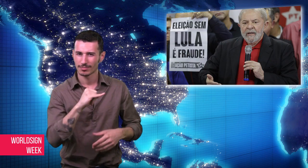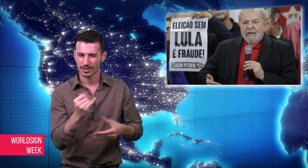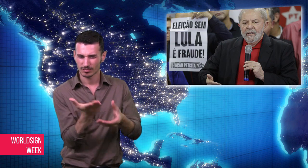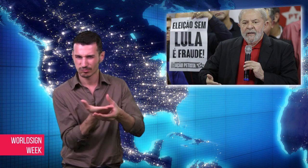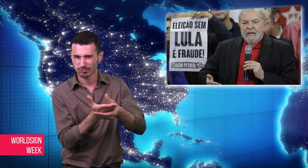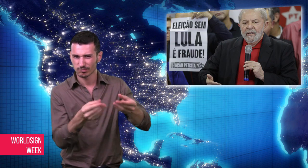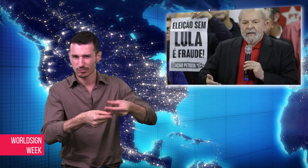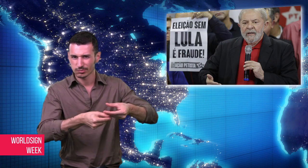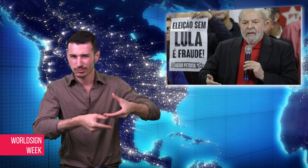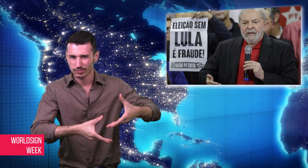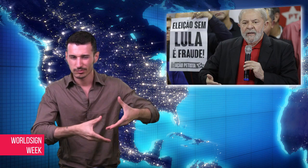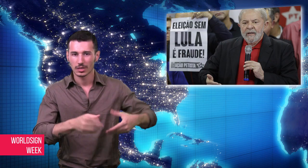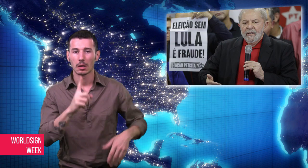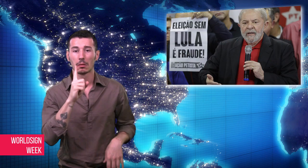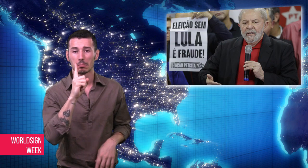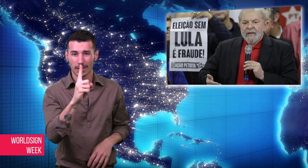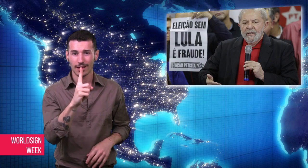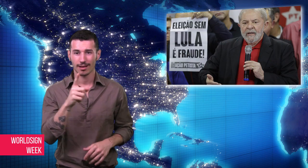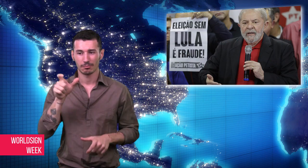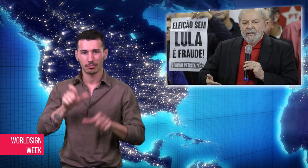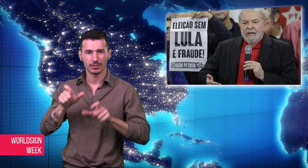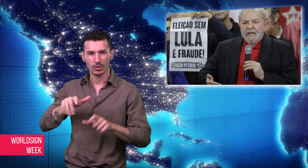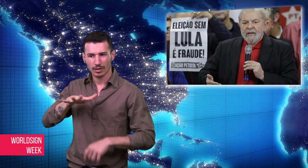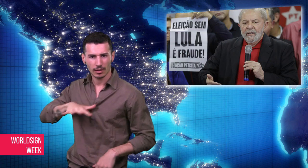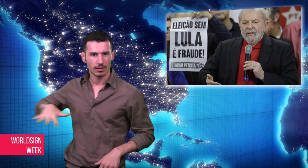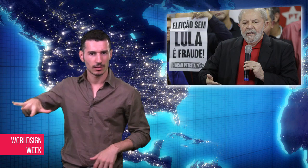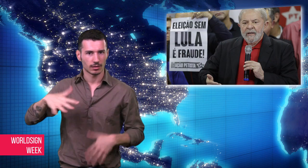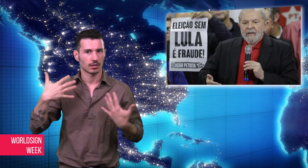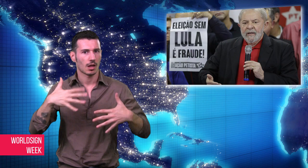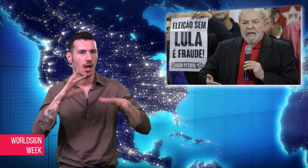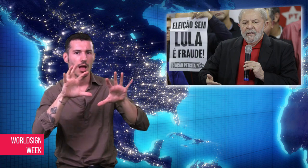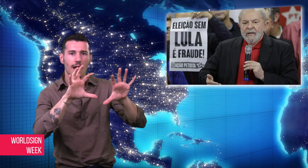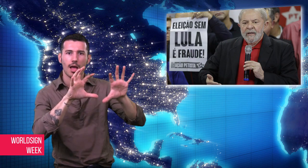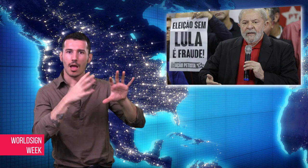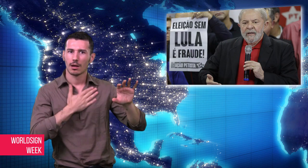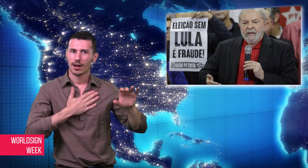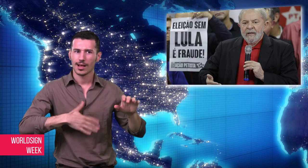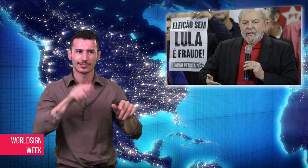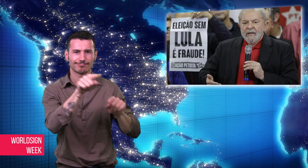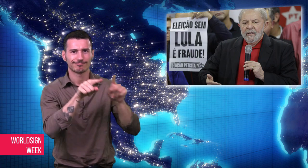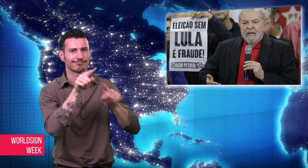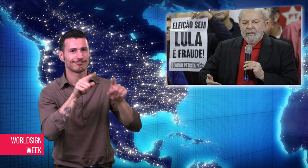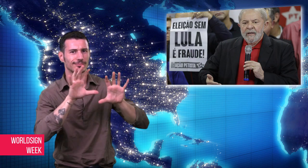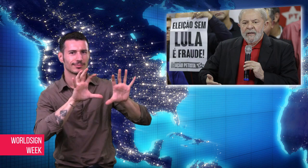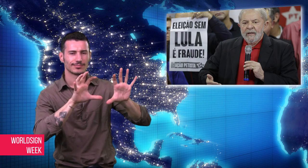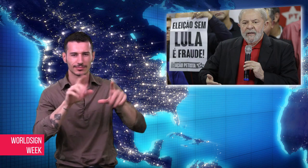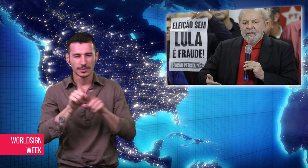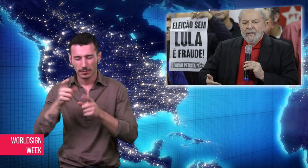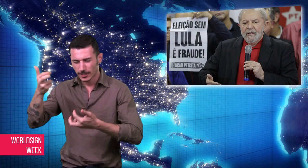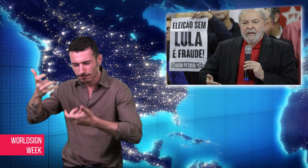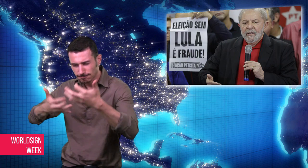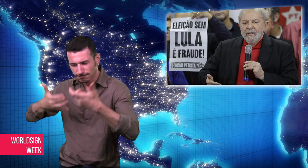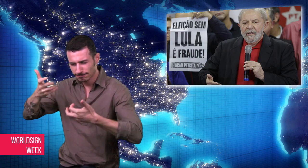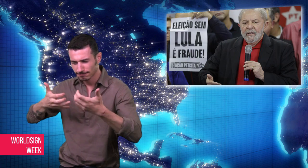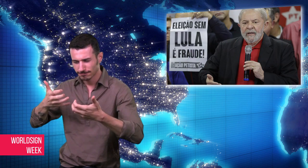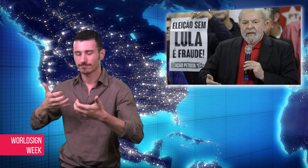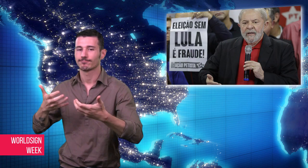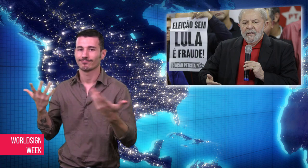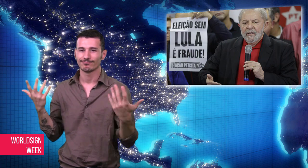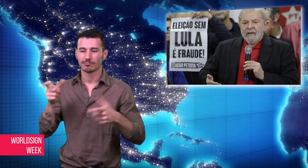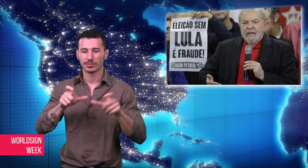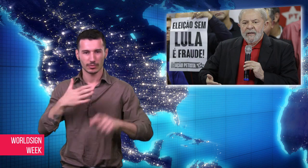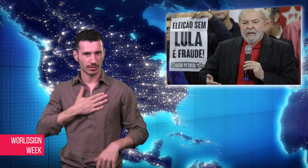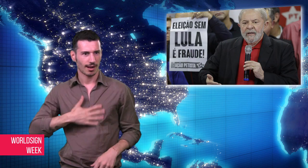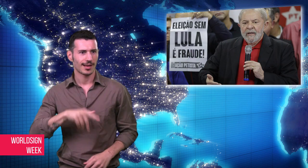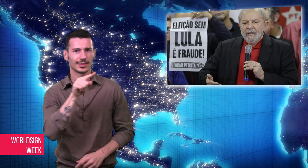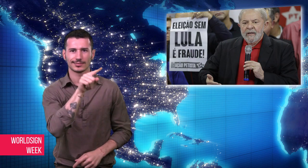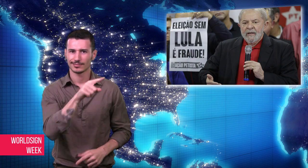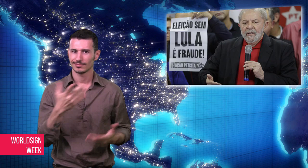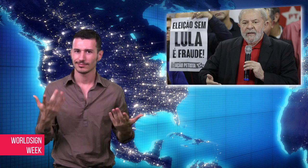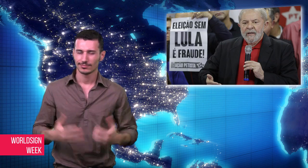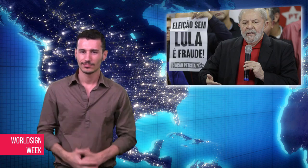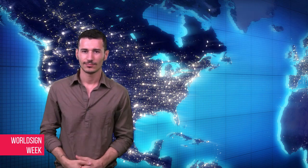Brazilians according to recent polls.